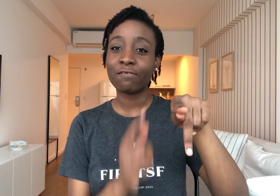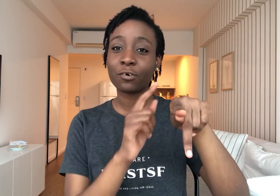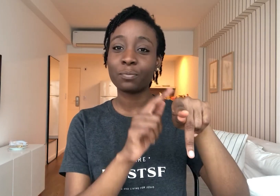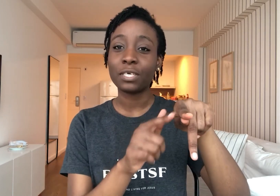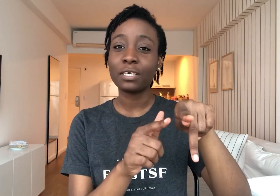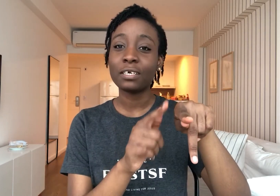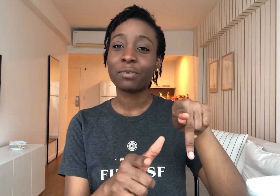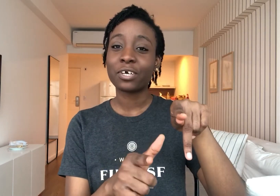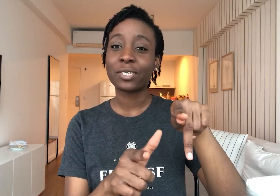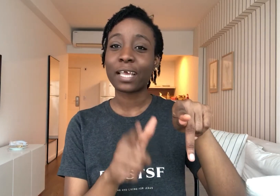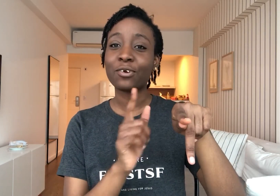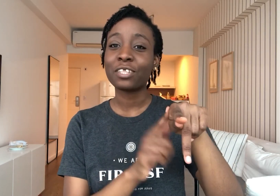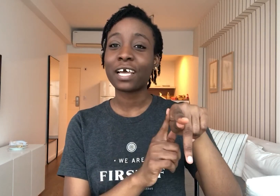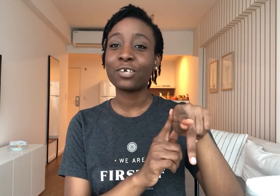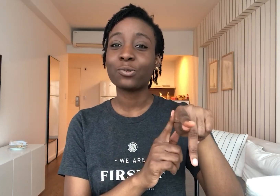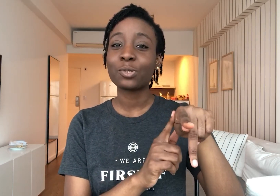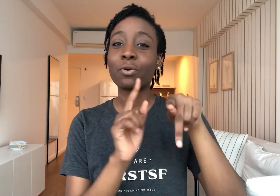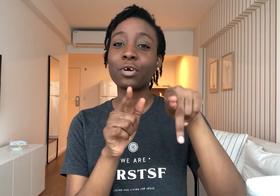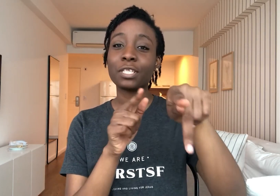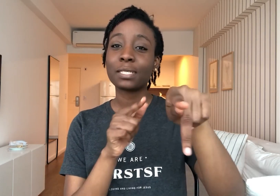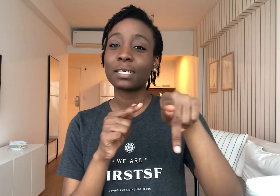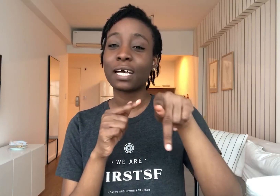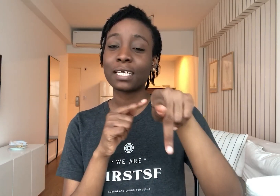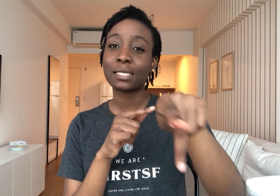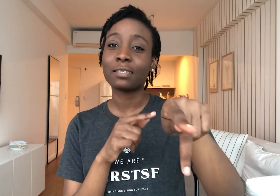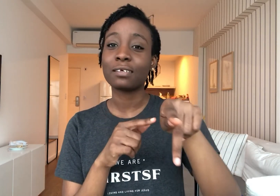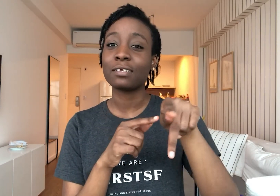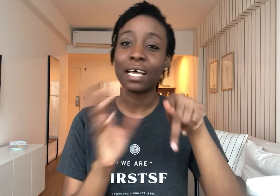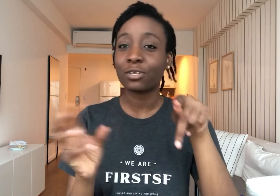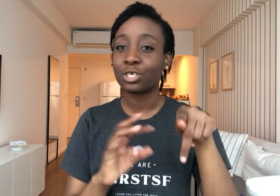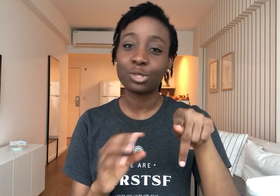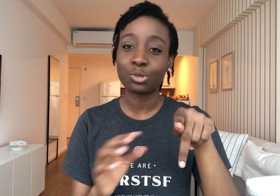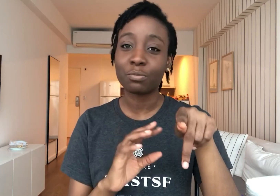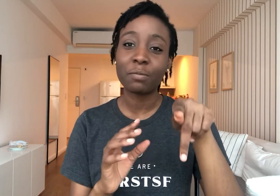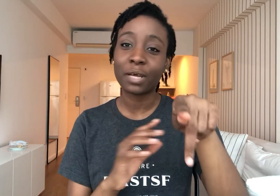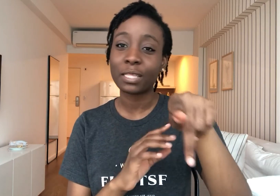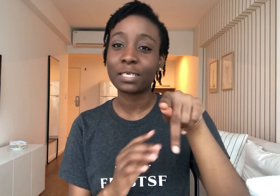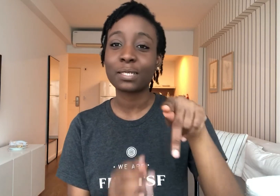for 'P' because I know that I used point as the analogy to remember this.